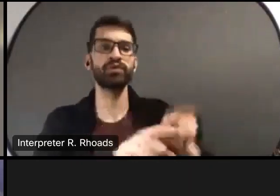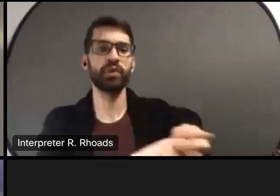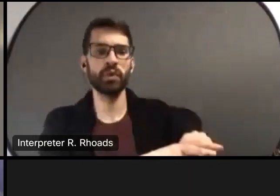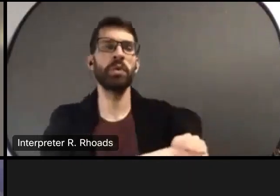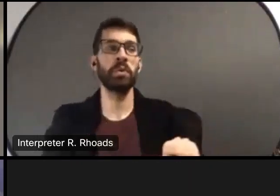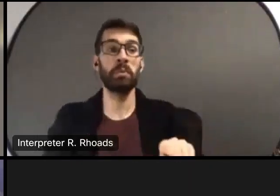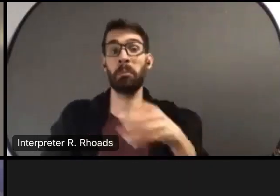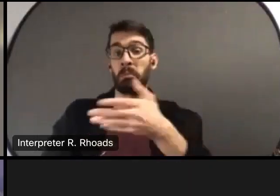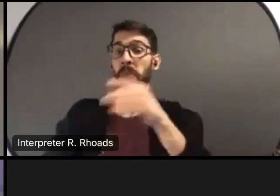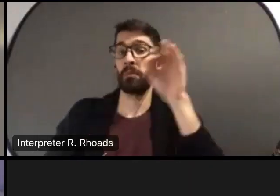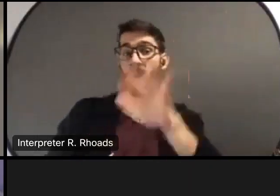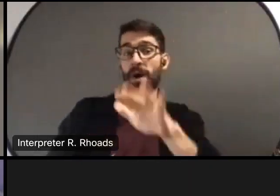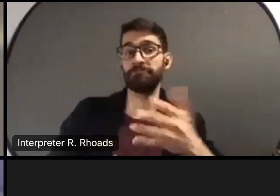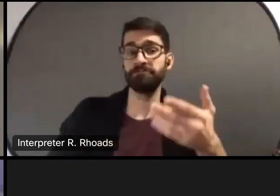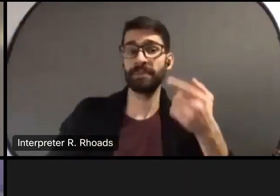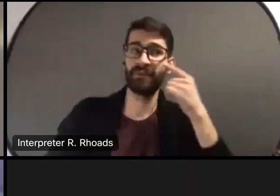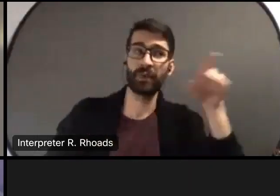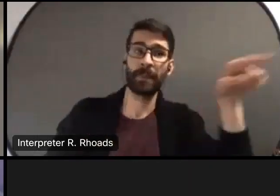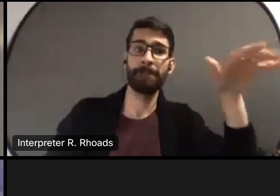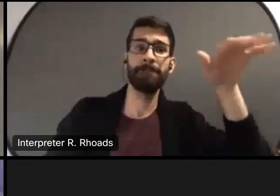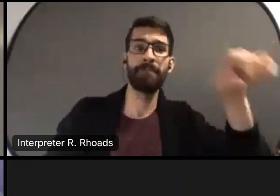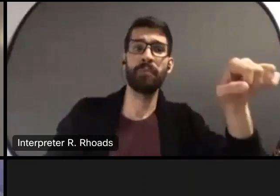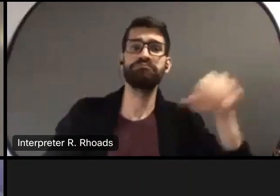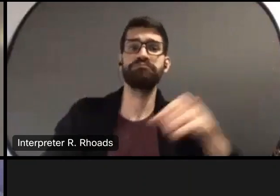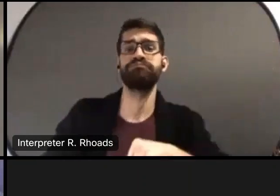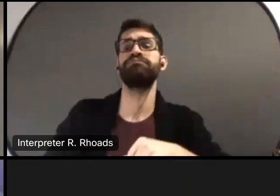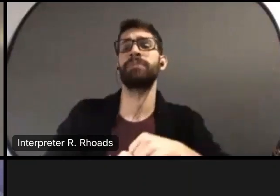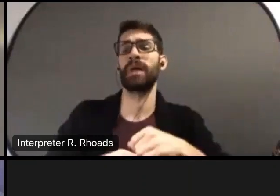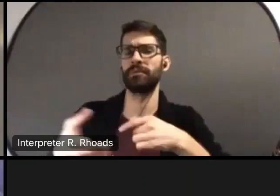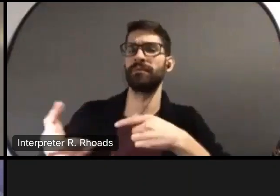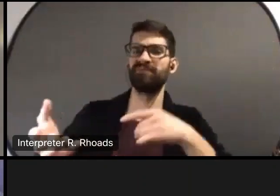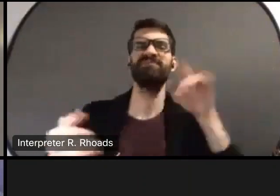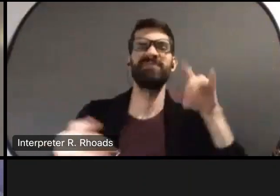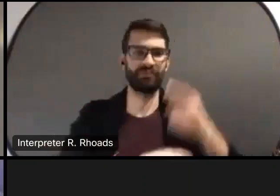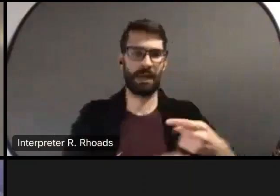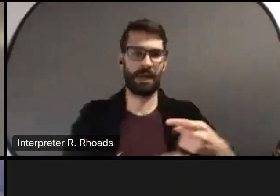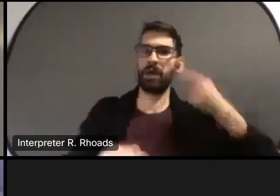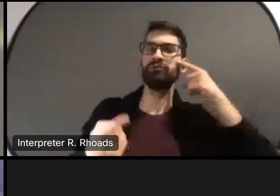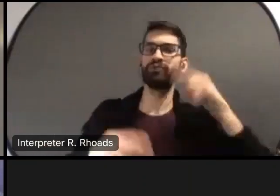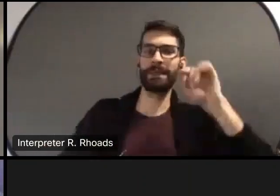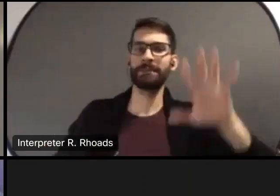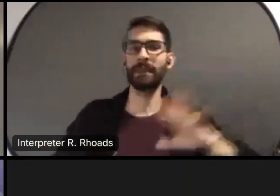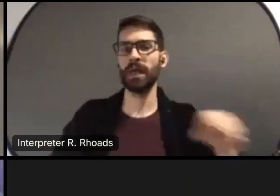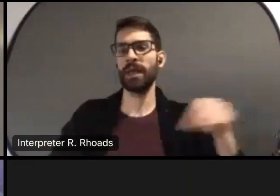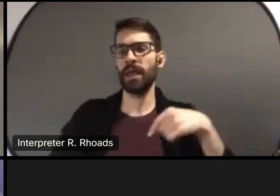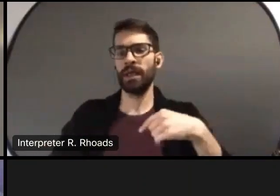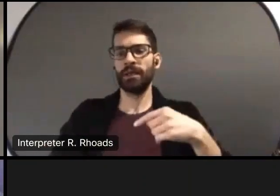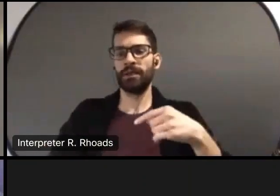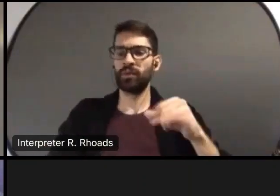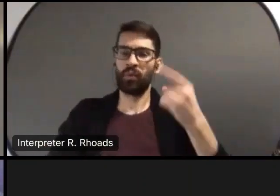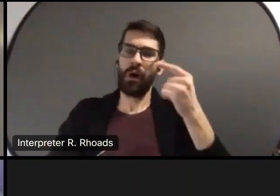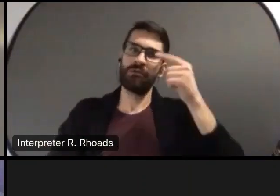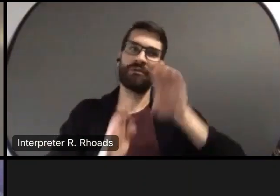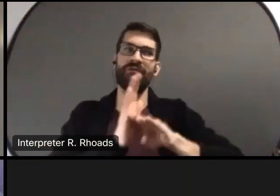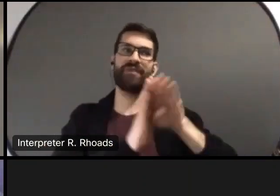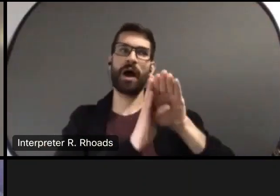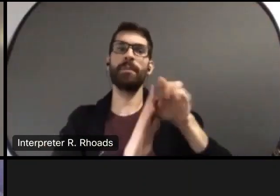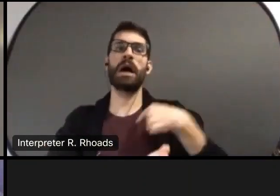considered. There is ... well a development that I kind of had to go to the mat for before the Zoning